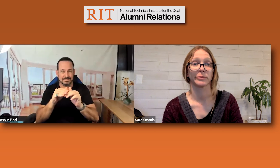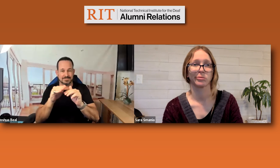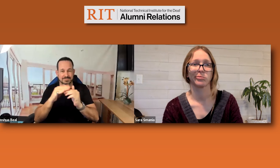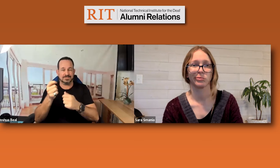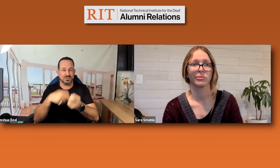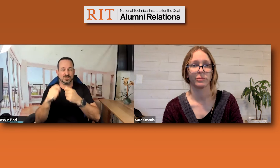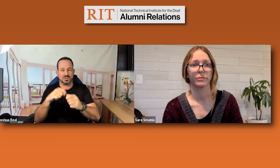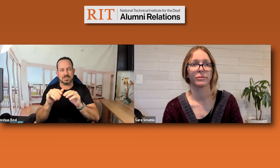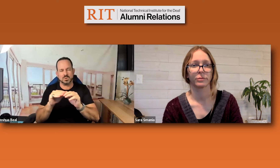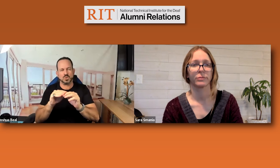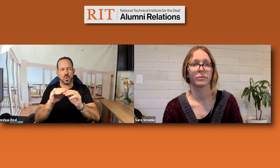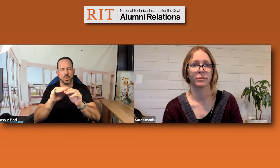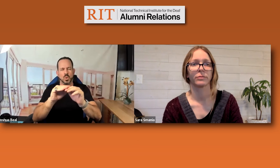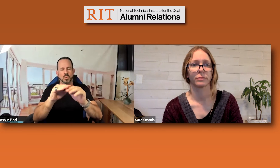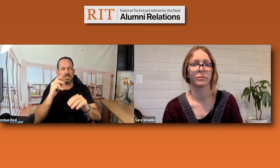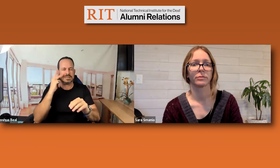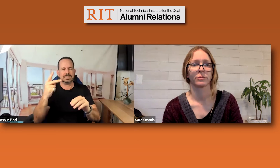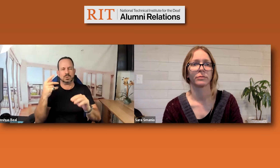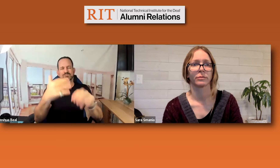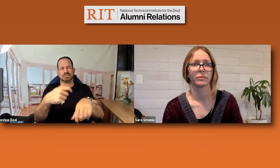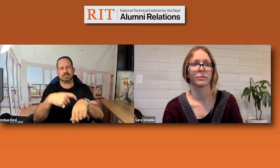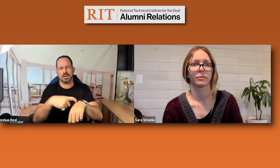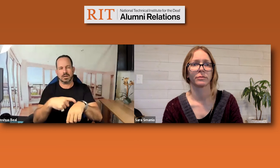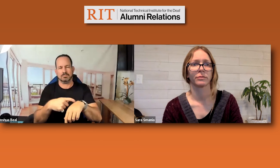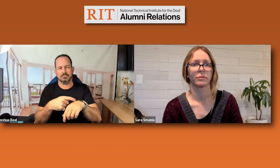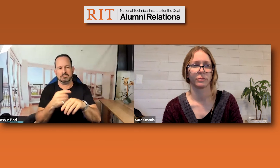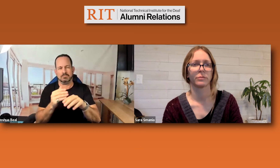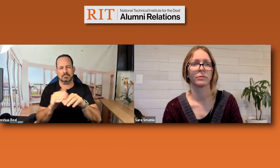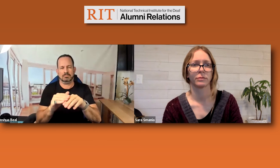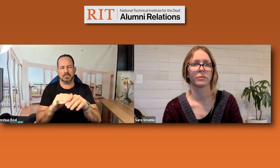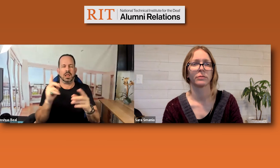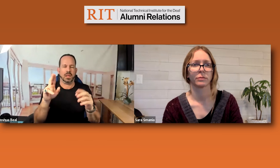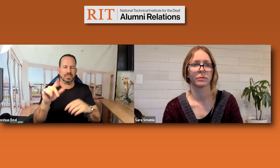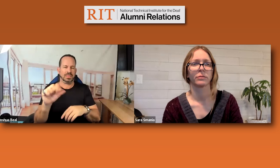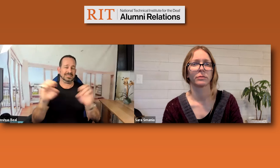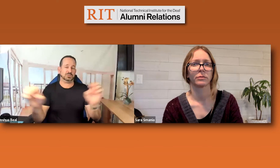and they frequently and repeatedly over time